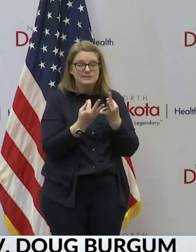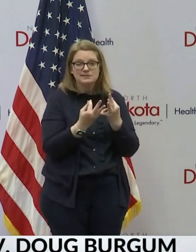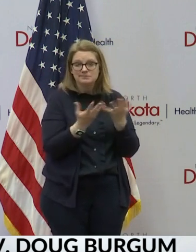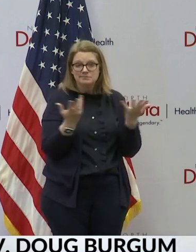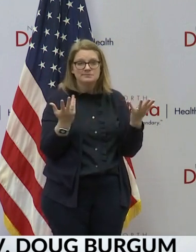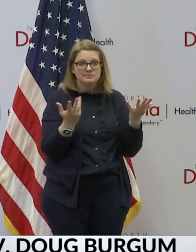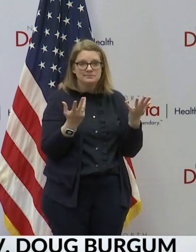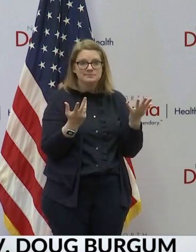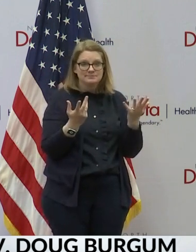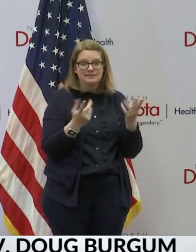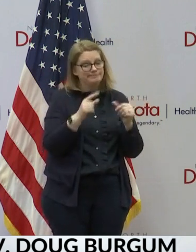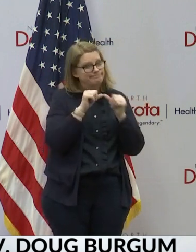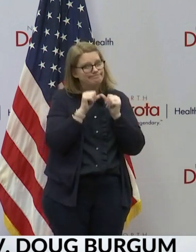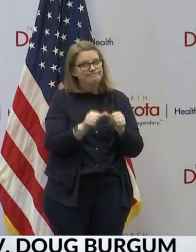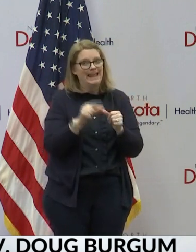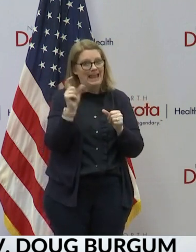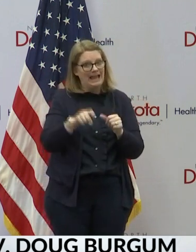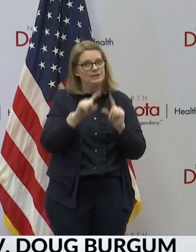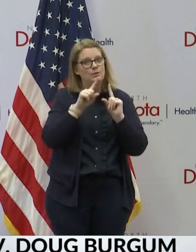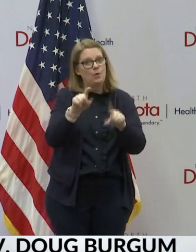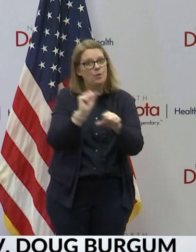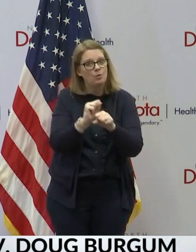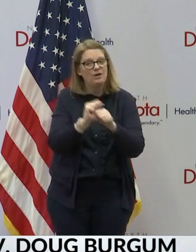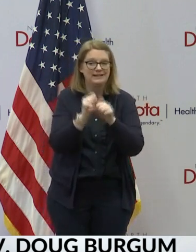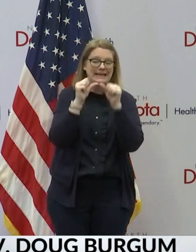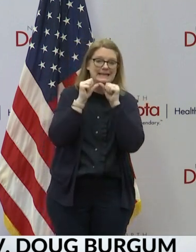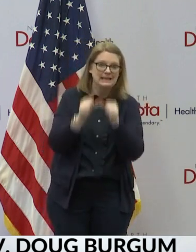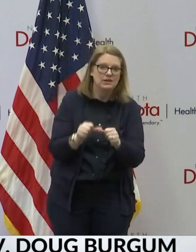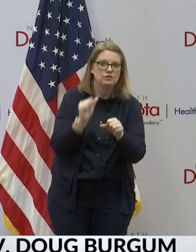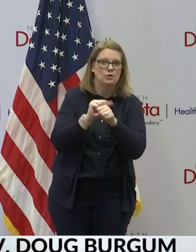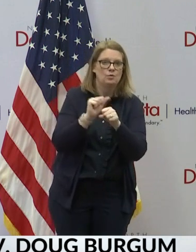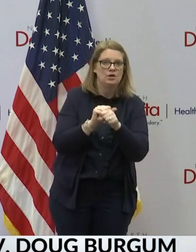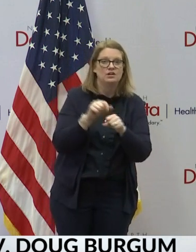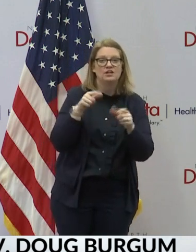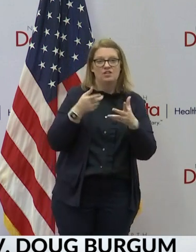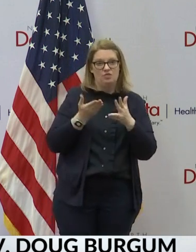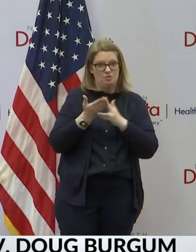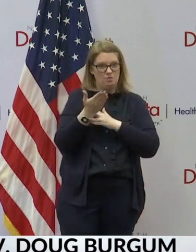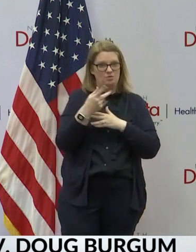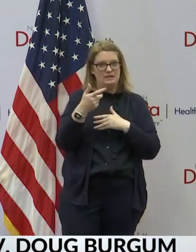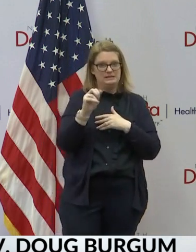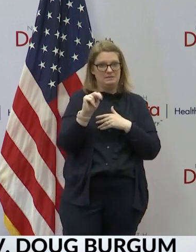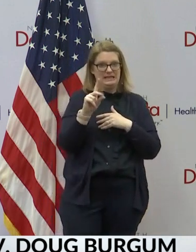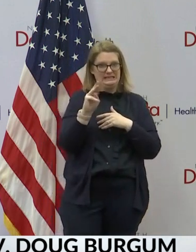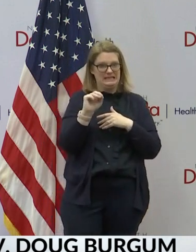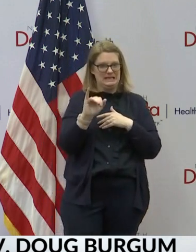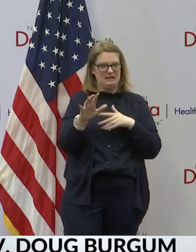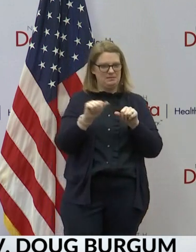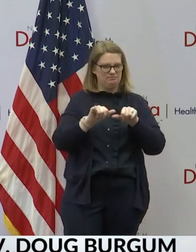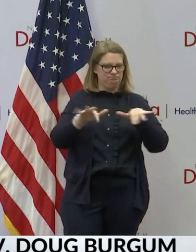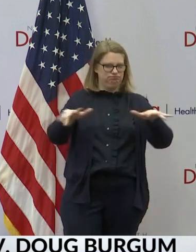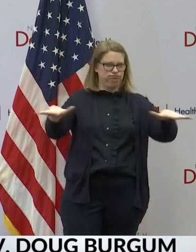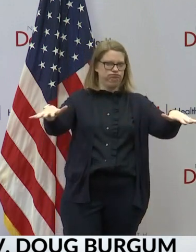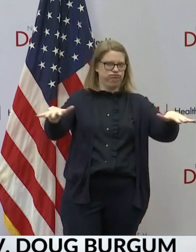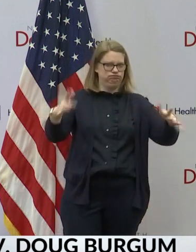PARTICULARLY WHEN THEY'RE PROVIDING ESSENTIAL SUPPORT FOR THE HARD WORKING NORTH DAKOTA